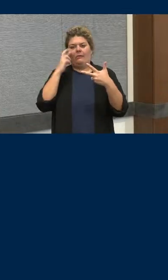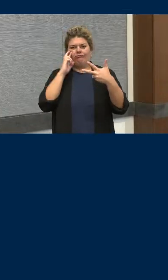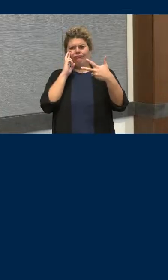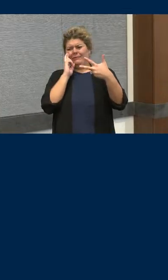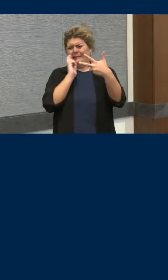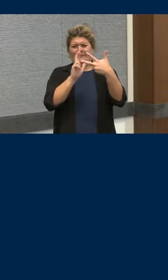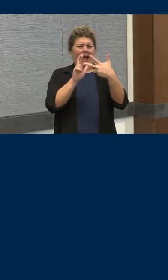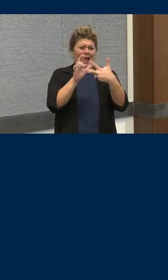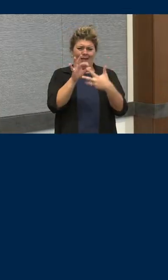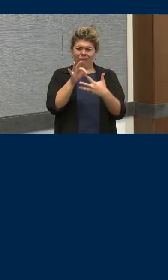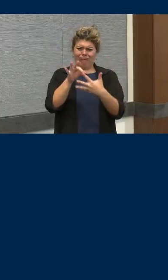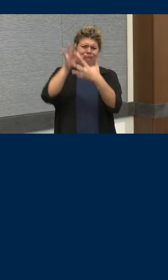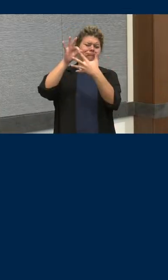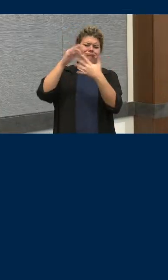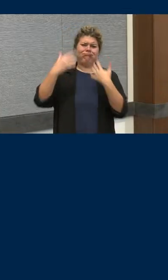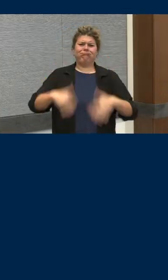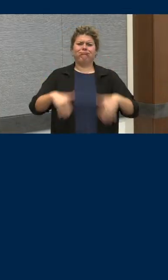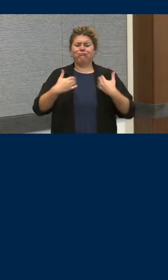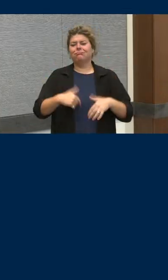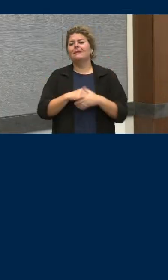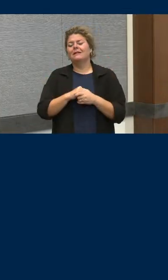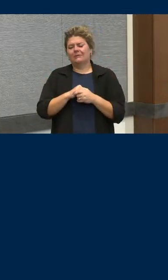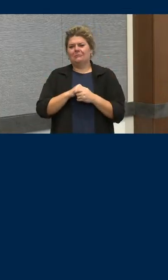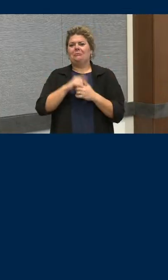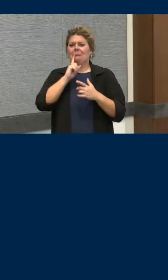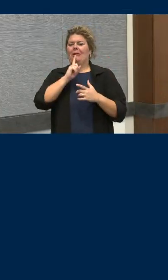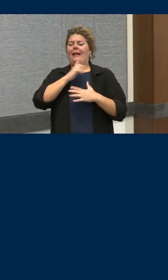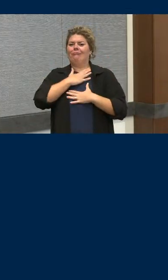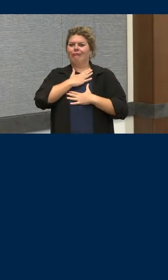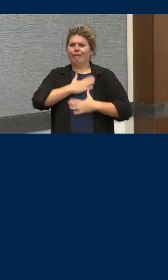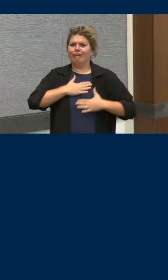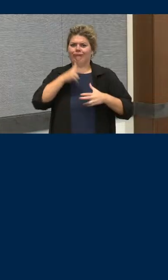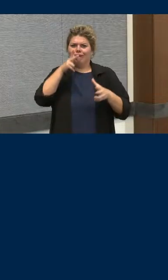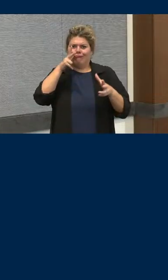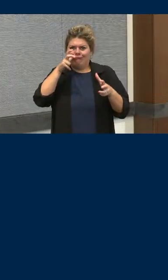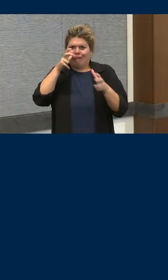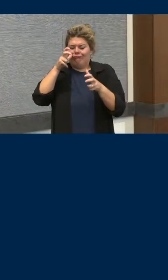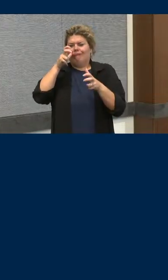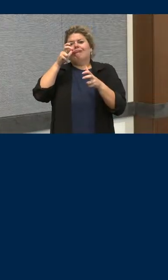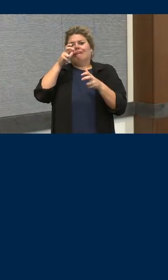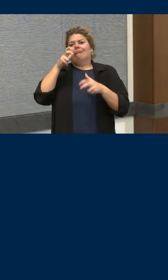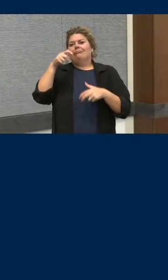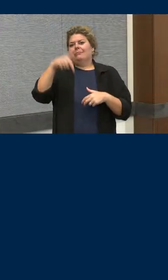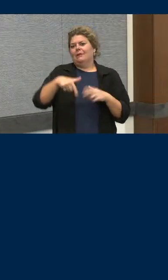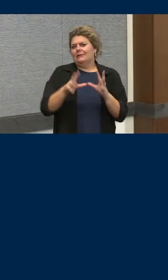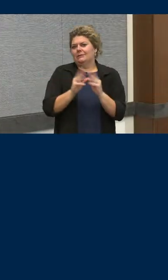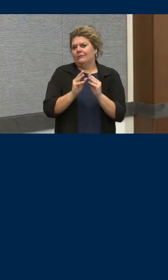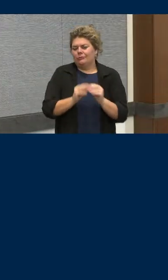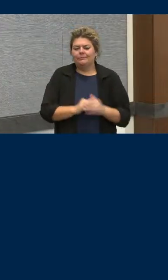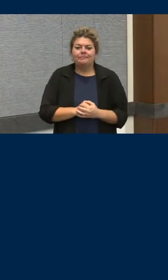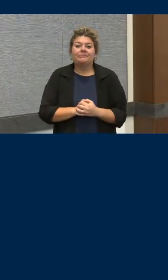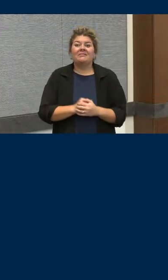and I think the world of them and we will be really in for a great session.